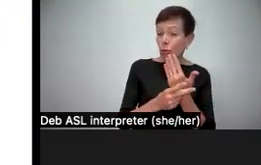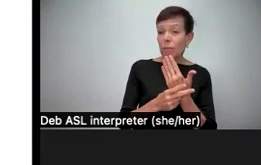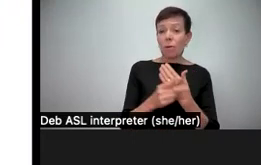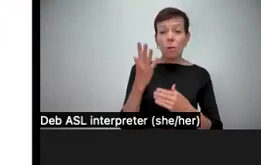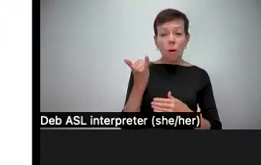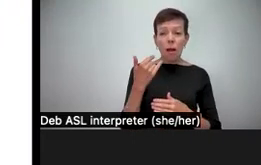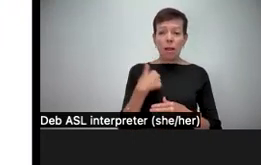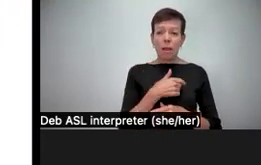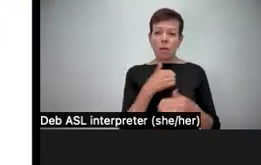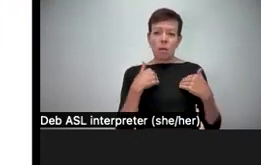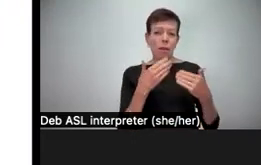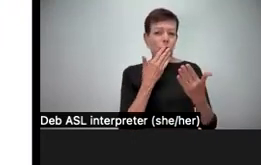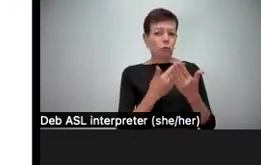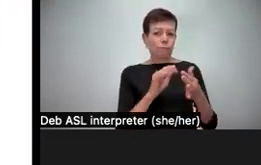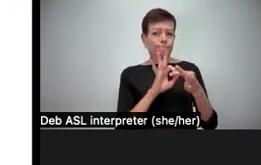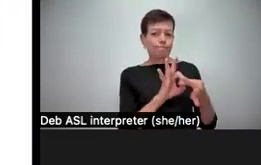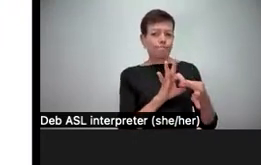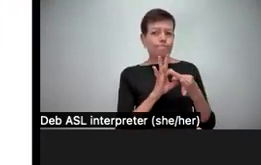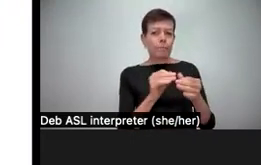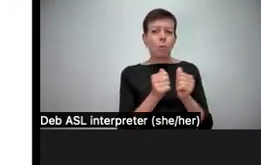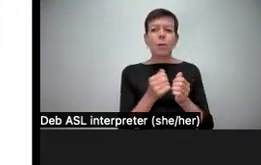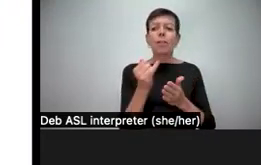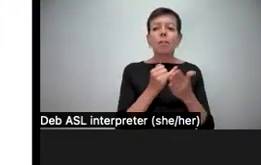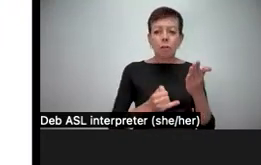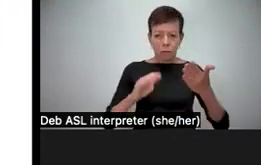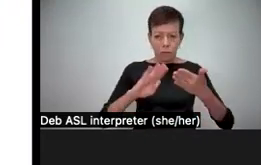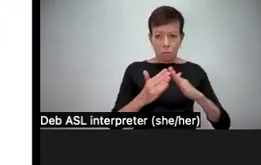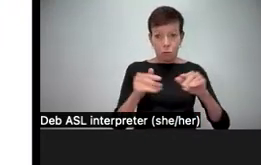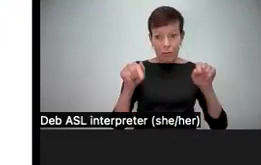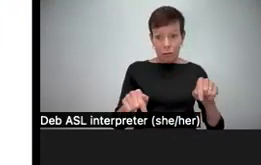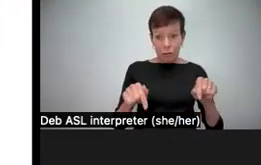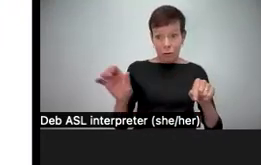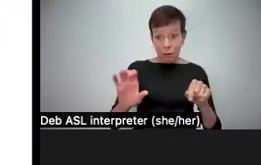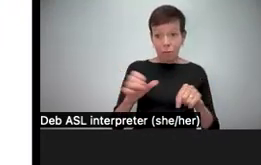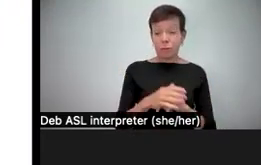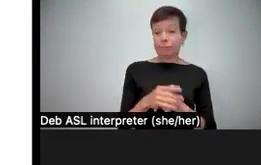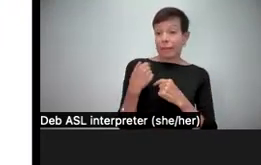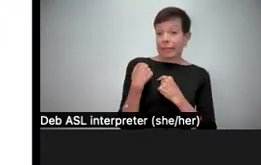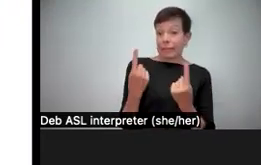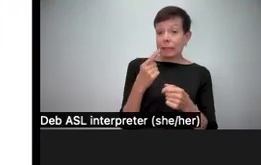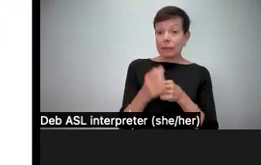the fine arts community in Calgary. As of 2021, Calgary Arts Development has been engaged in a